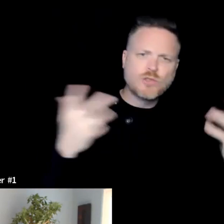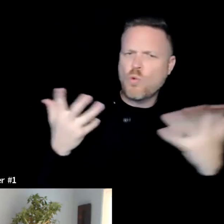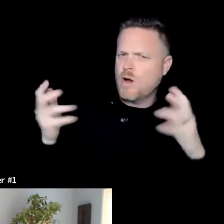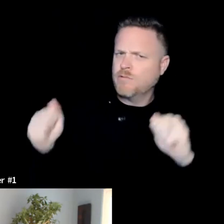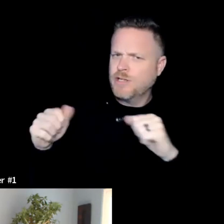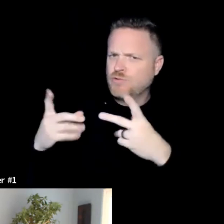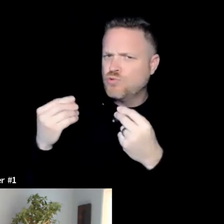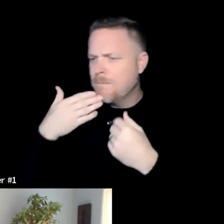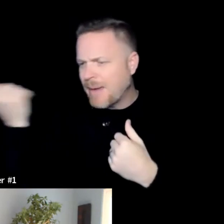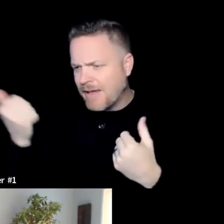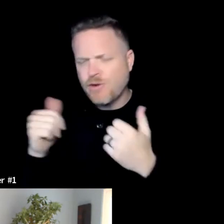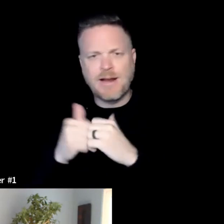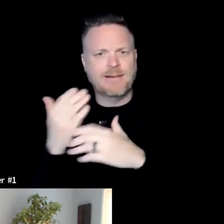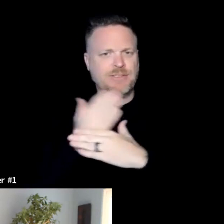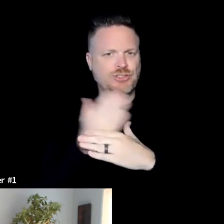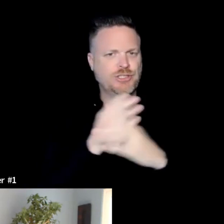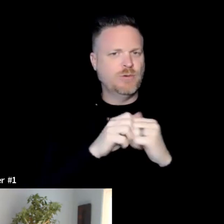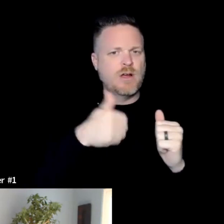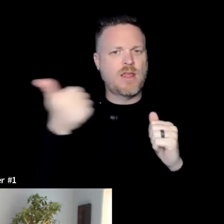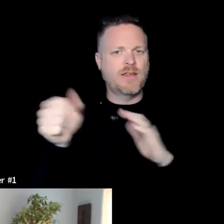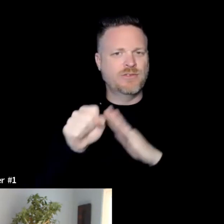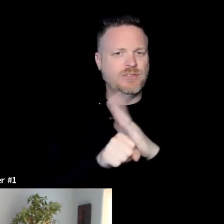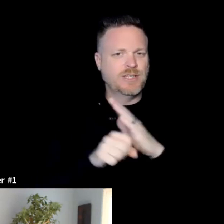To share with other states in the future. >>